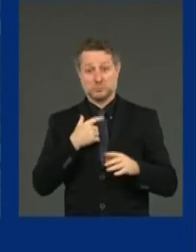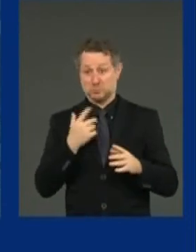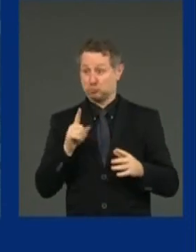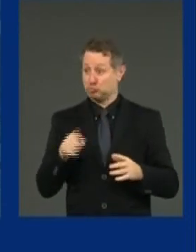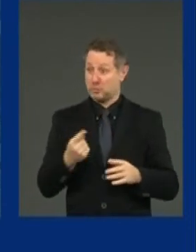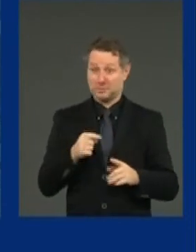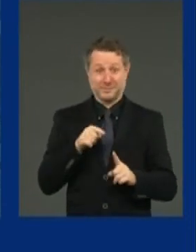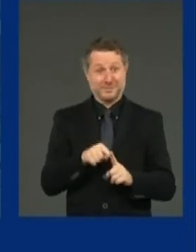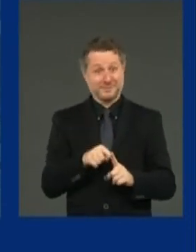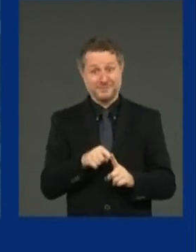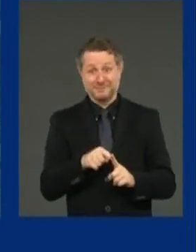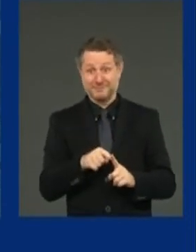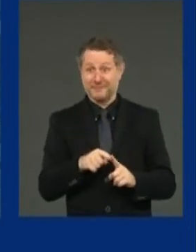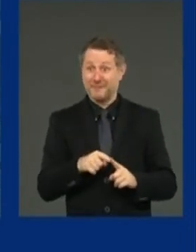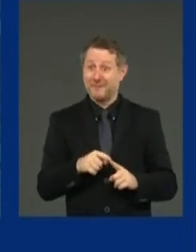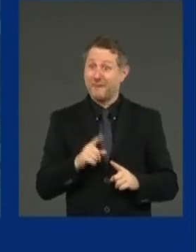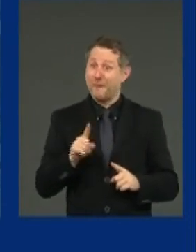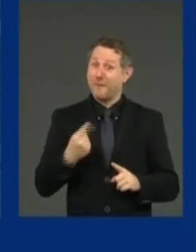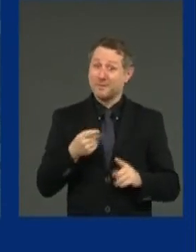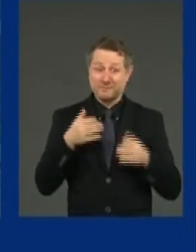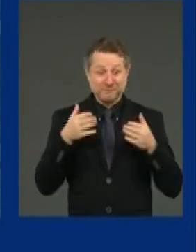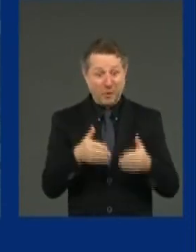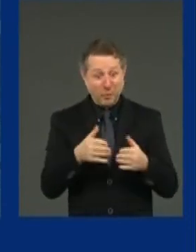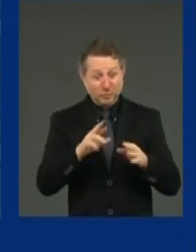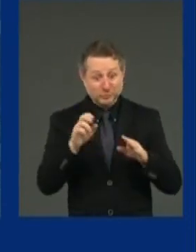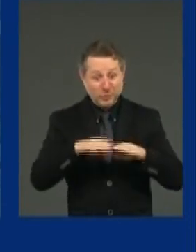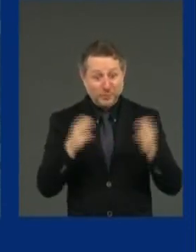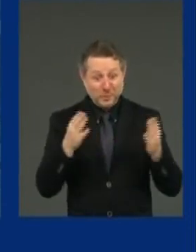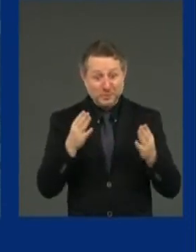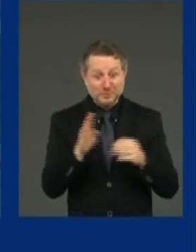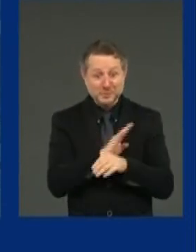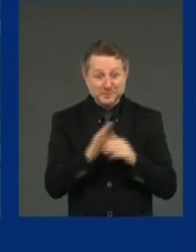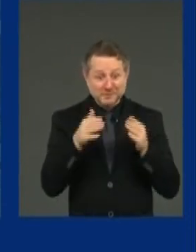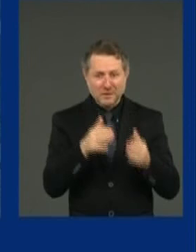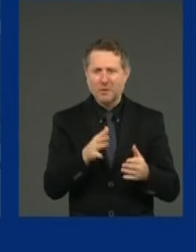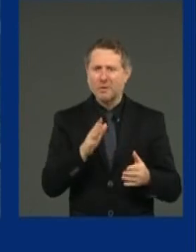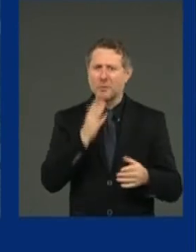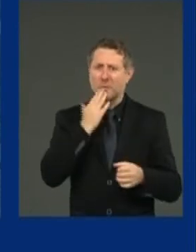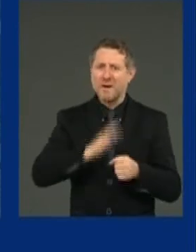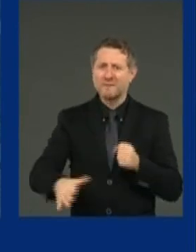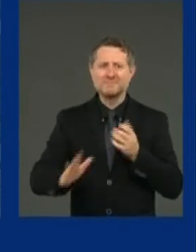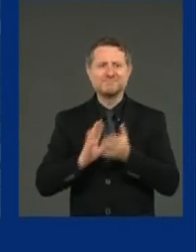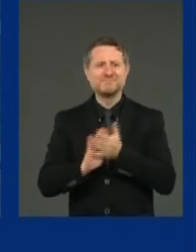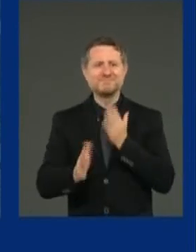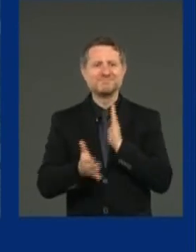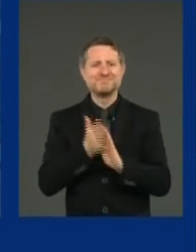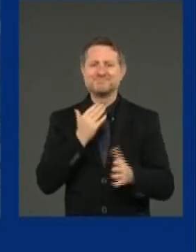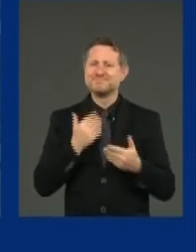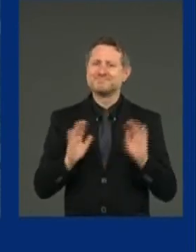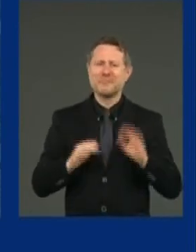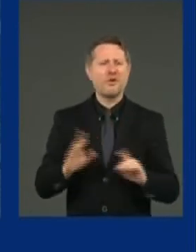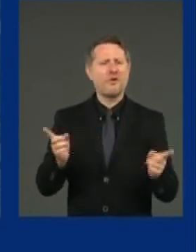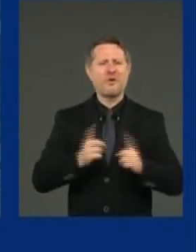ALL RIGHT. SO WHAT IS OUR GOAL? I SAY IT SHOULD NOT JUST BE